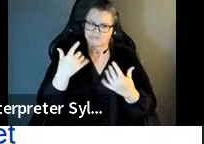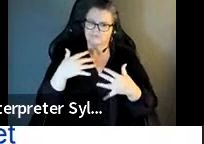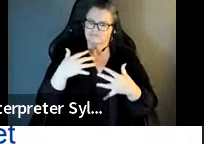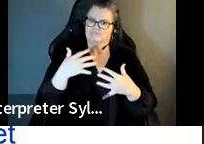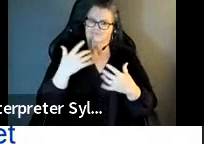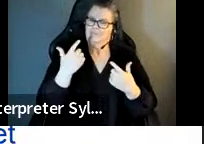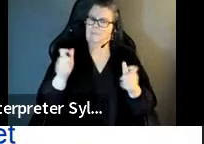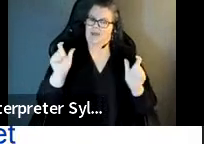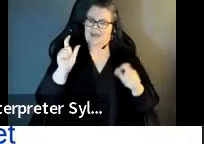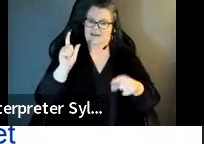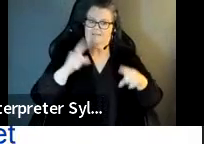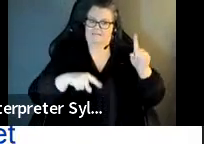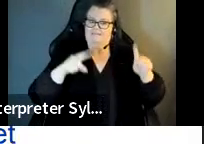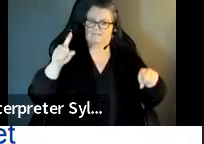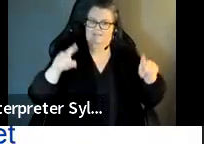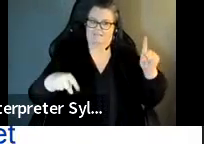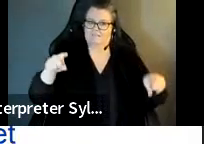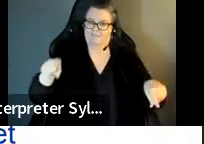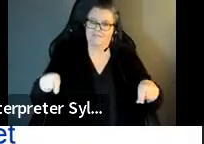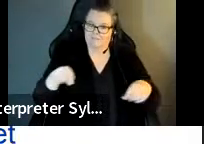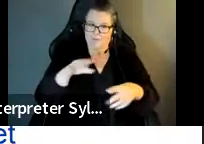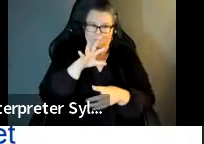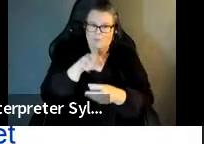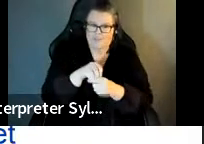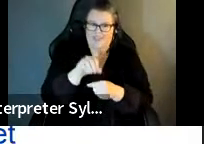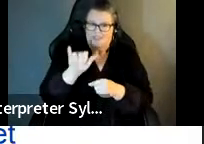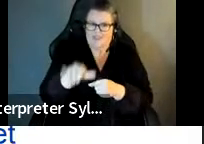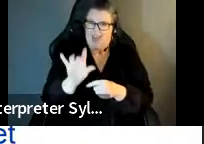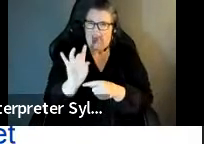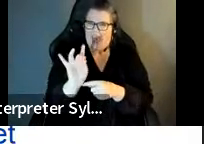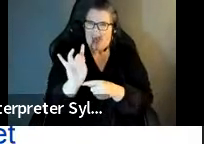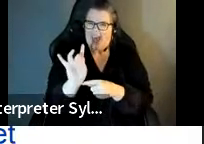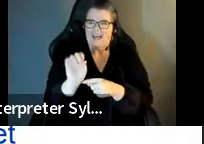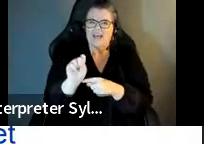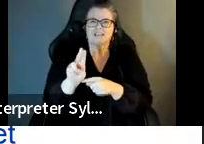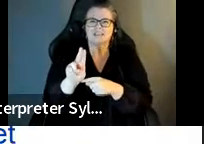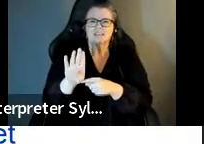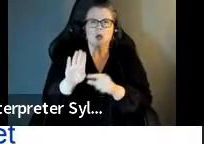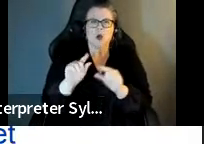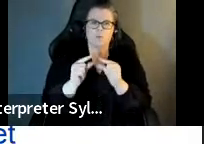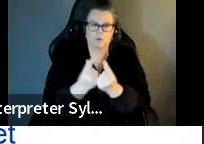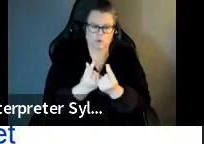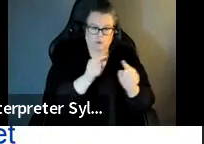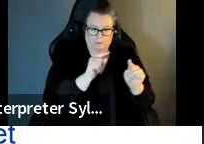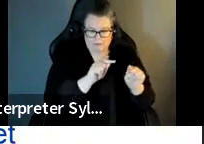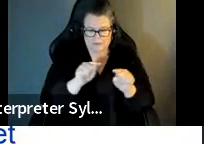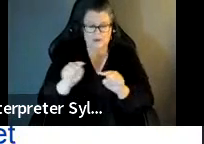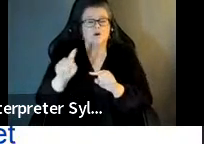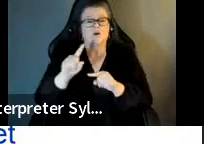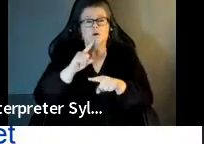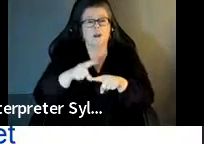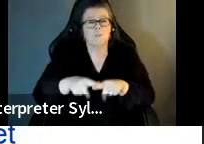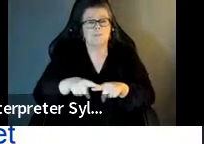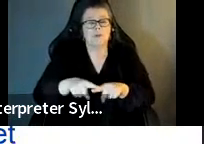subgroups, and that variability is depicted by the length of these tails on the box plot.